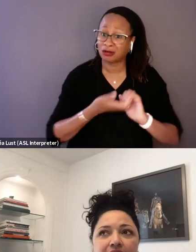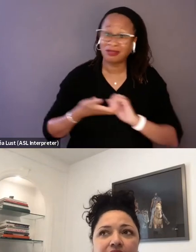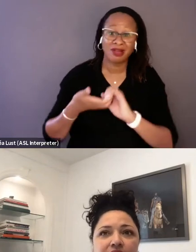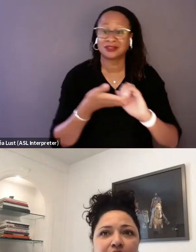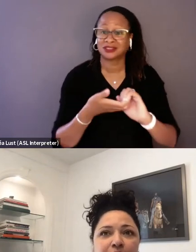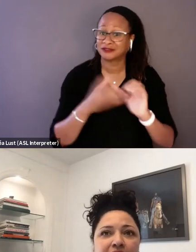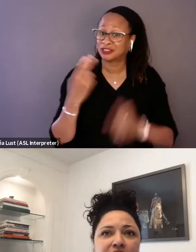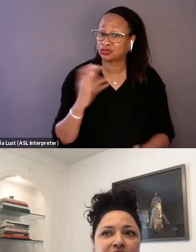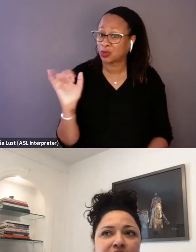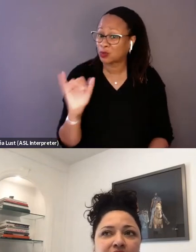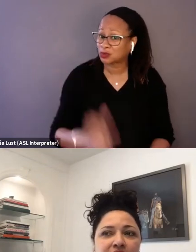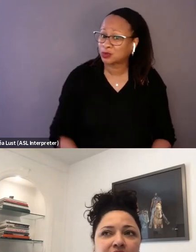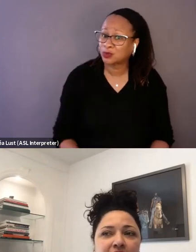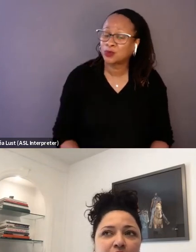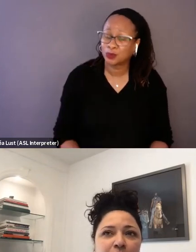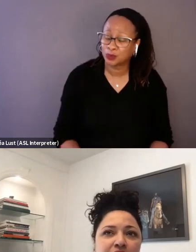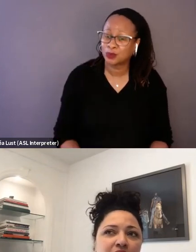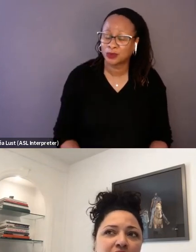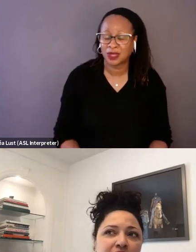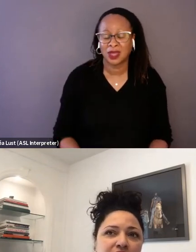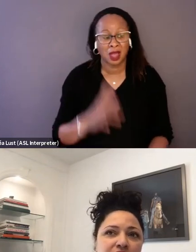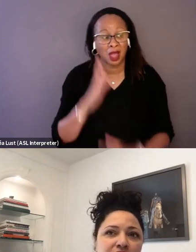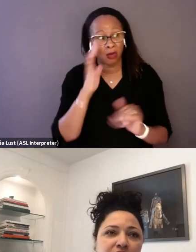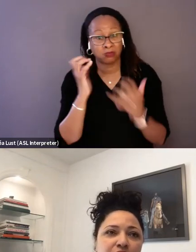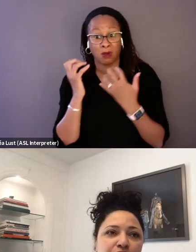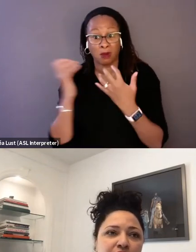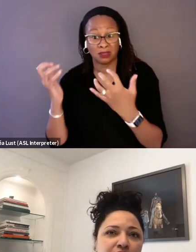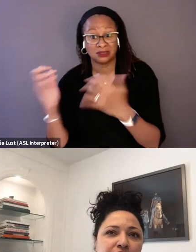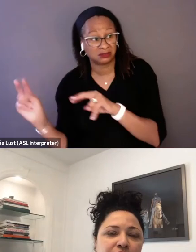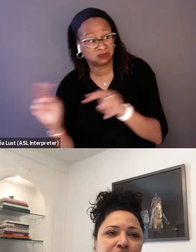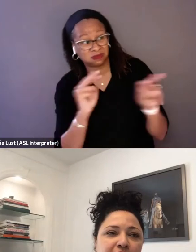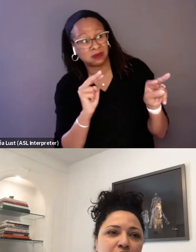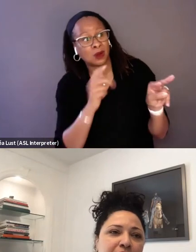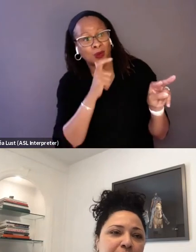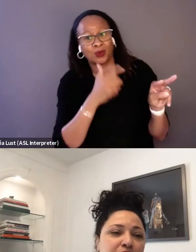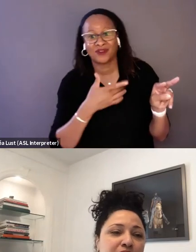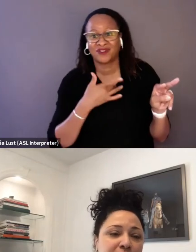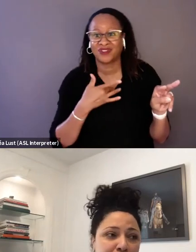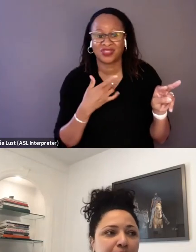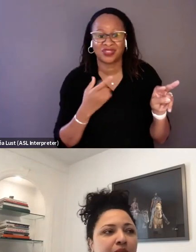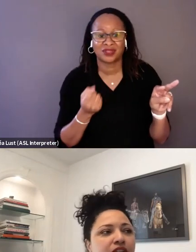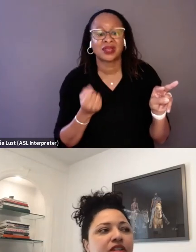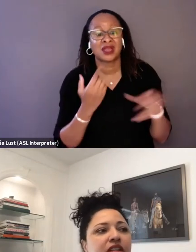And I think that, I hope that the audience who feels I hope that, you know, some people watch this